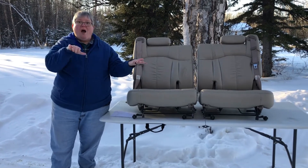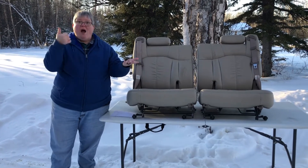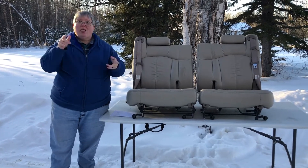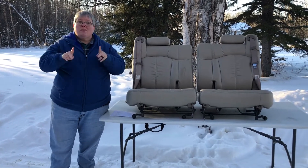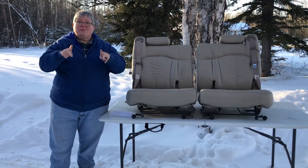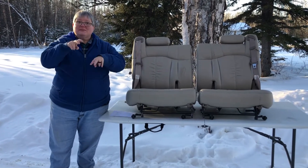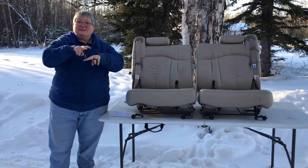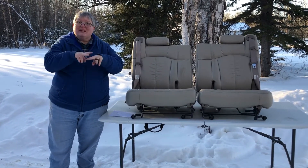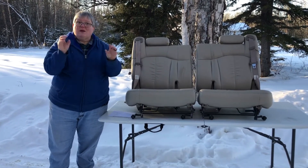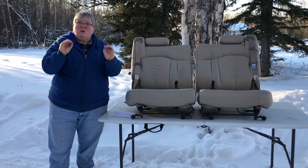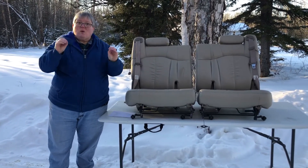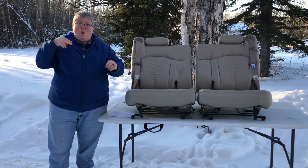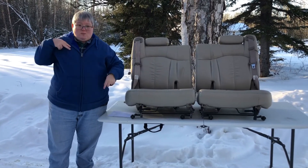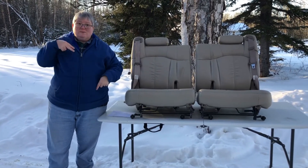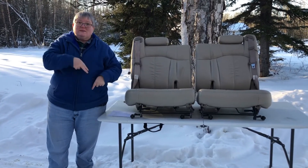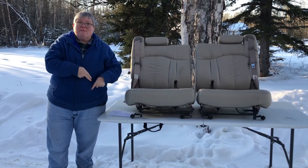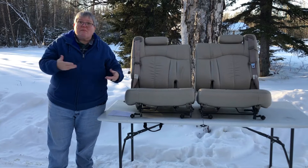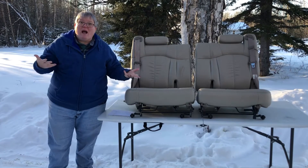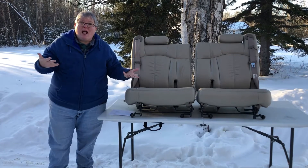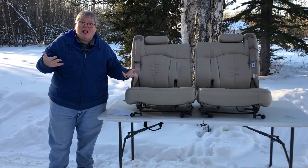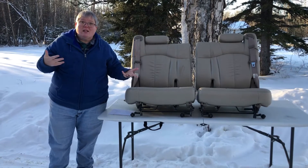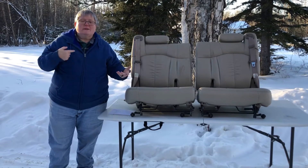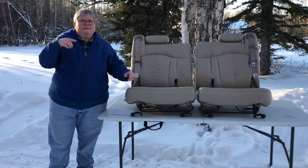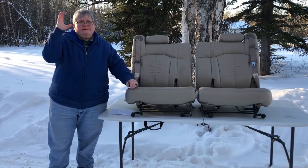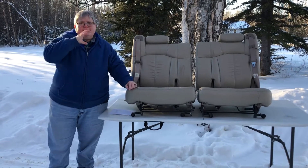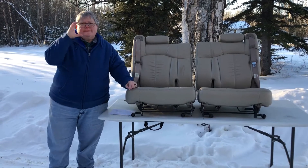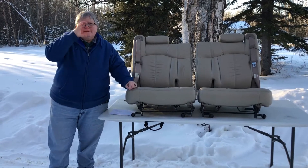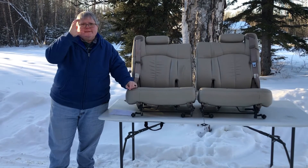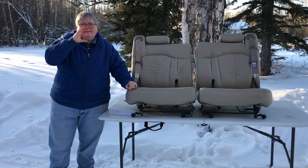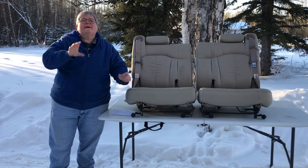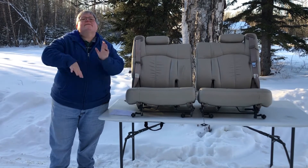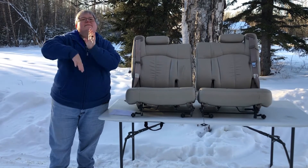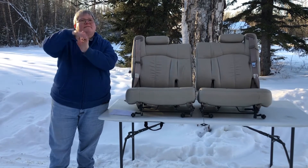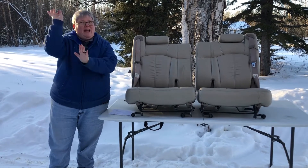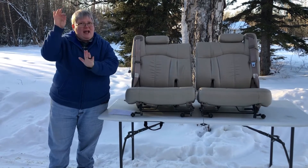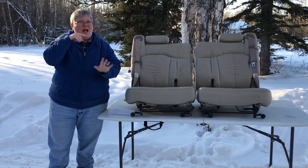Where are the other people going to sit and have seat belts? So Summer looked around and